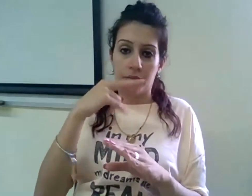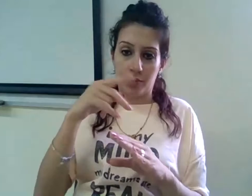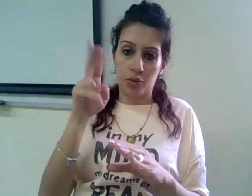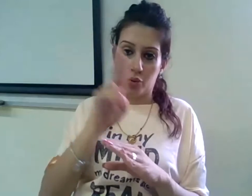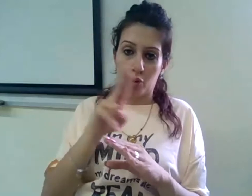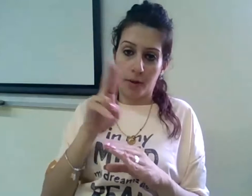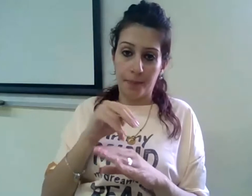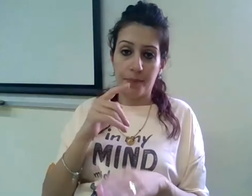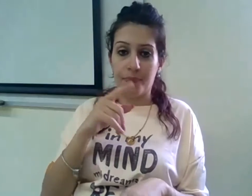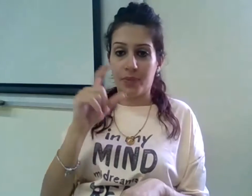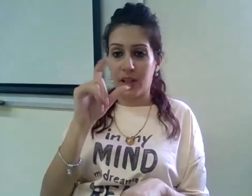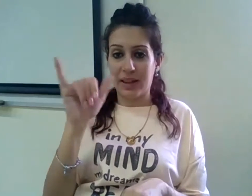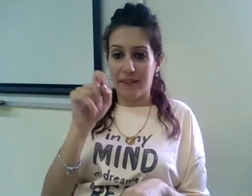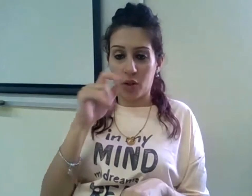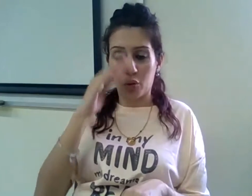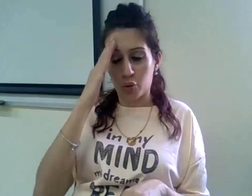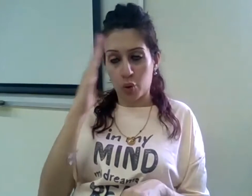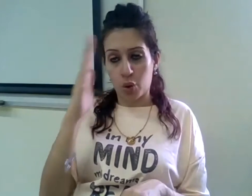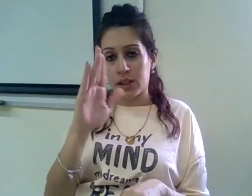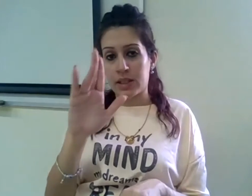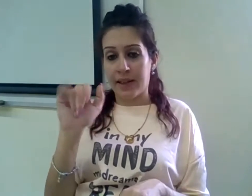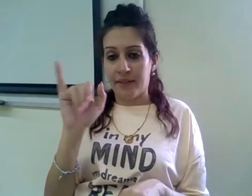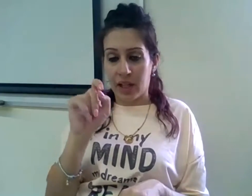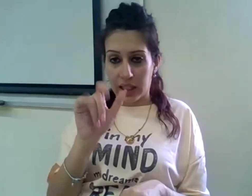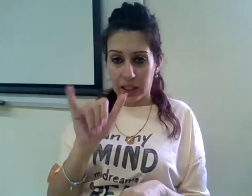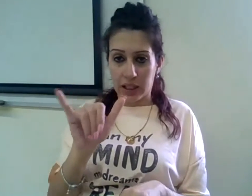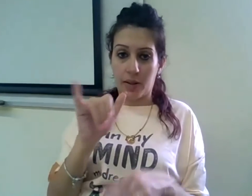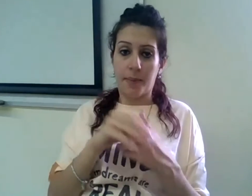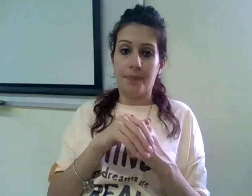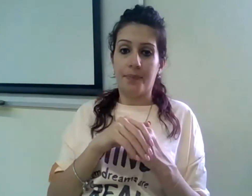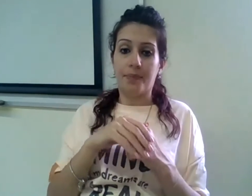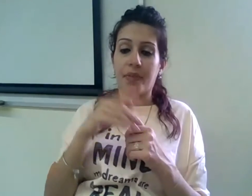it has to be more given to the teacher, but they have to be there